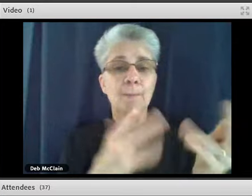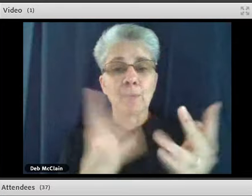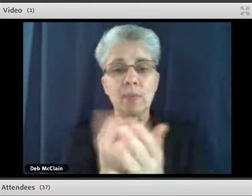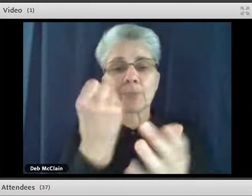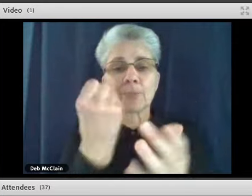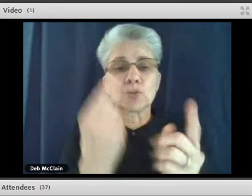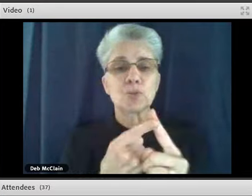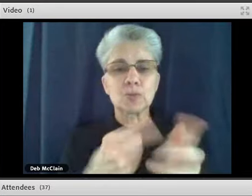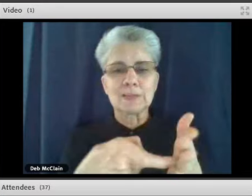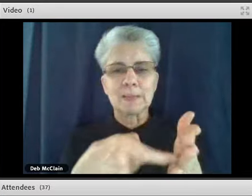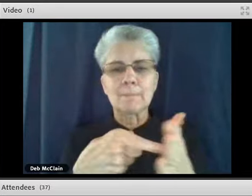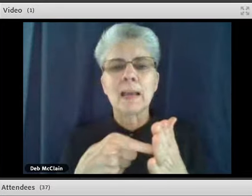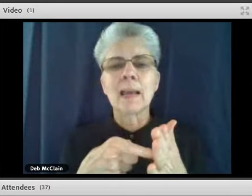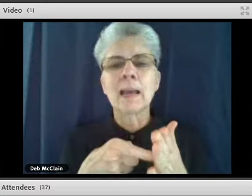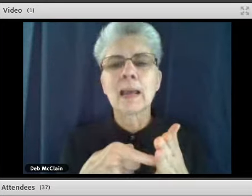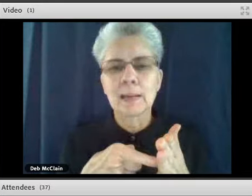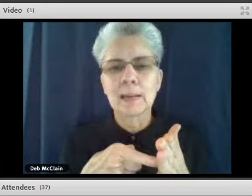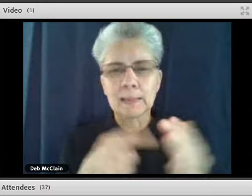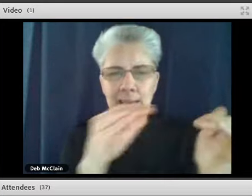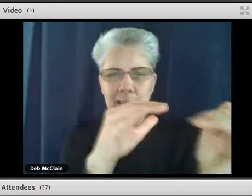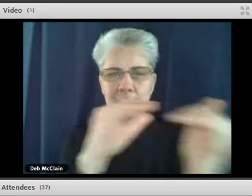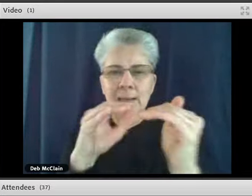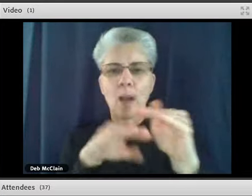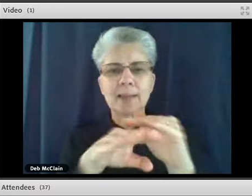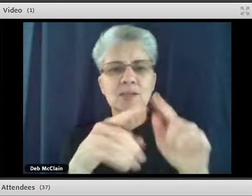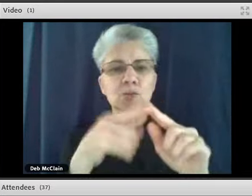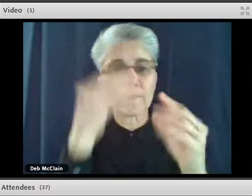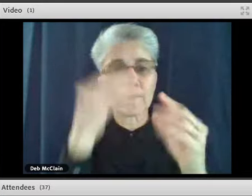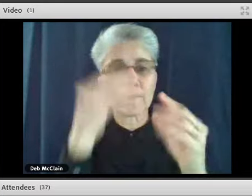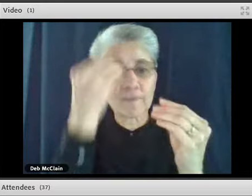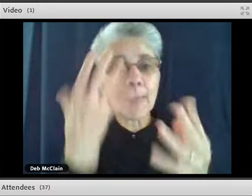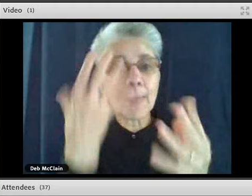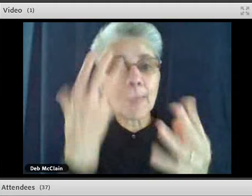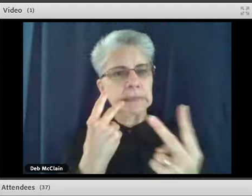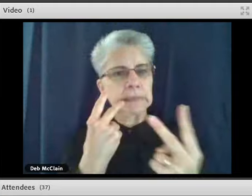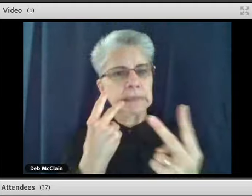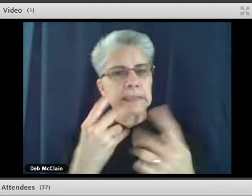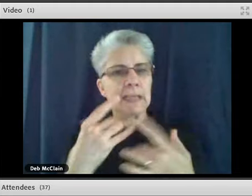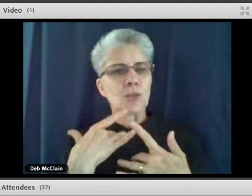it's providing people with opportunities to demand equal access to information.